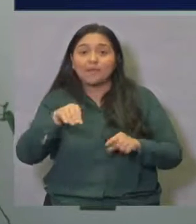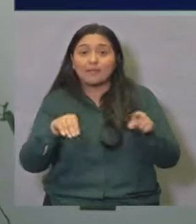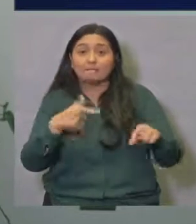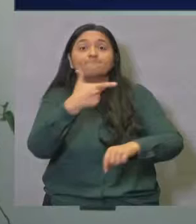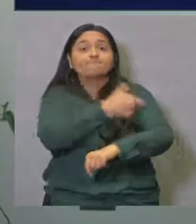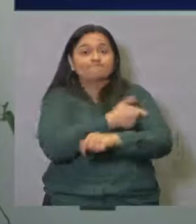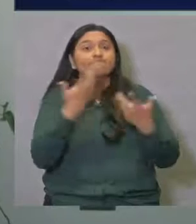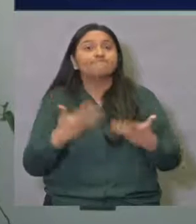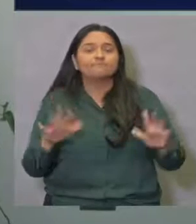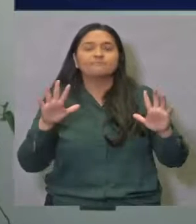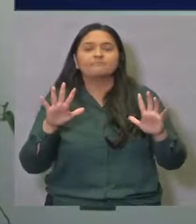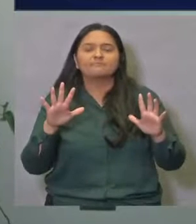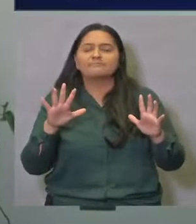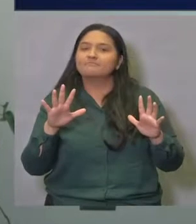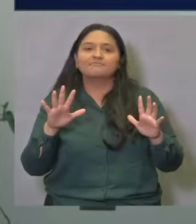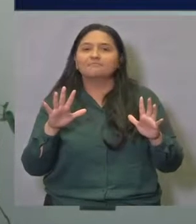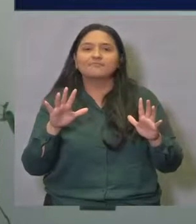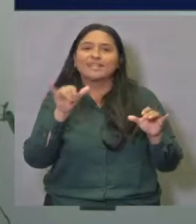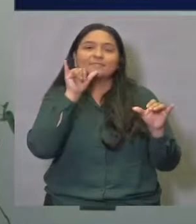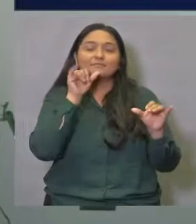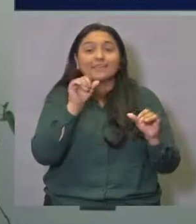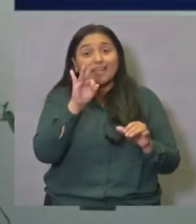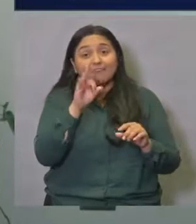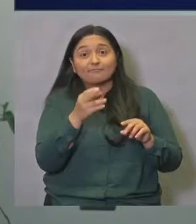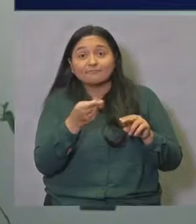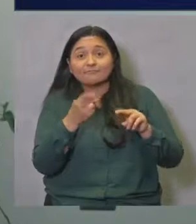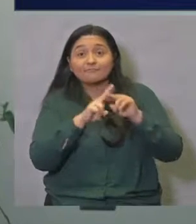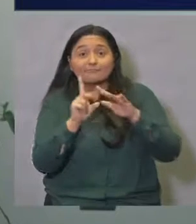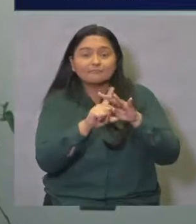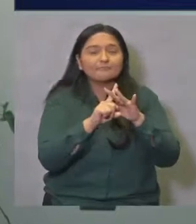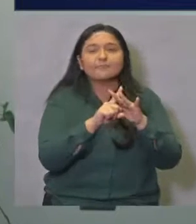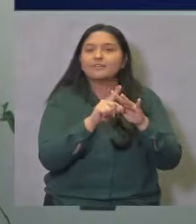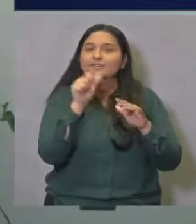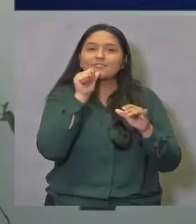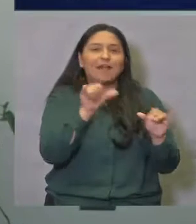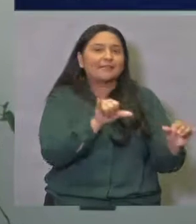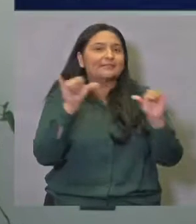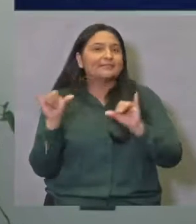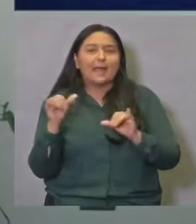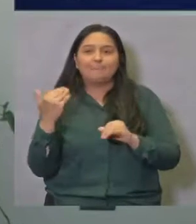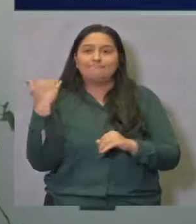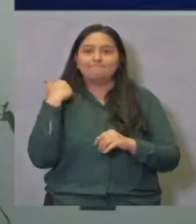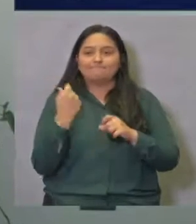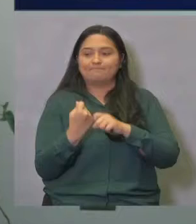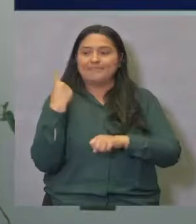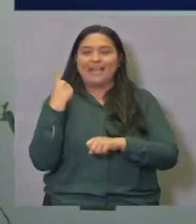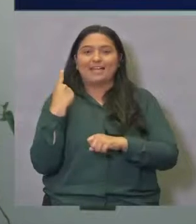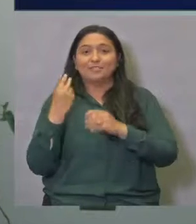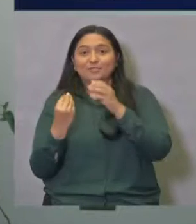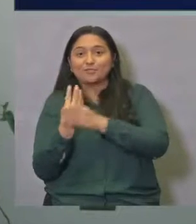I DON'T THINK WE WILL EVER GET BACK TO THE DISASTER WE HAD IN